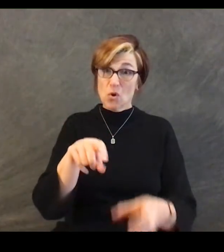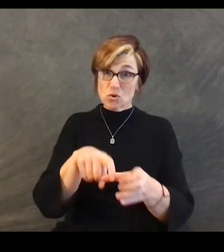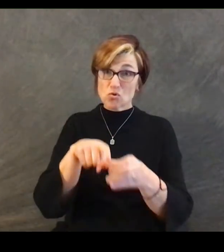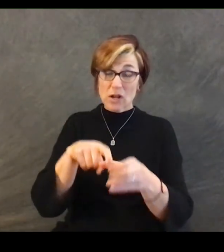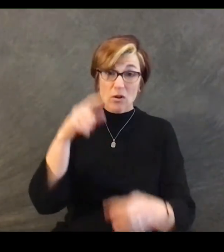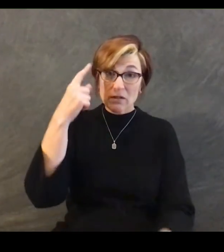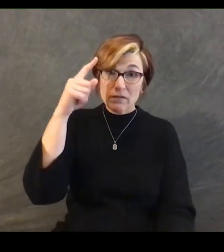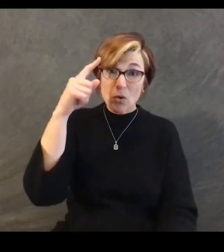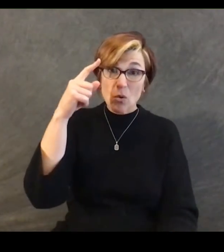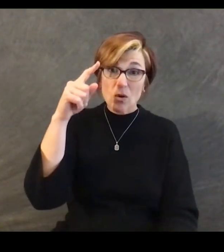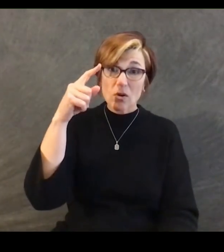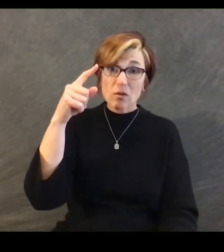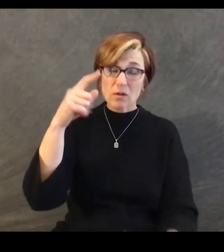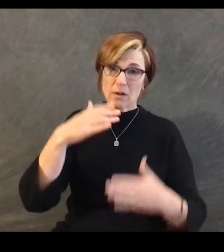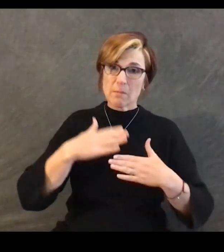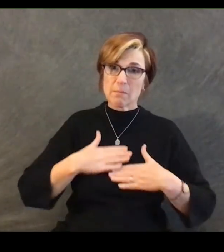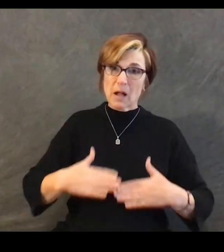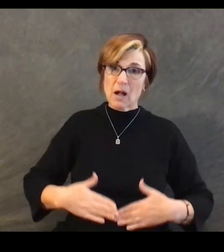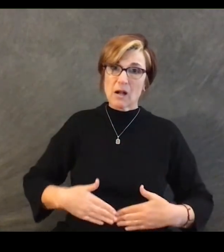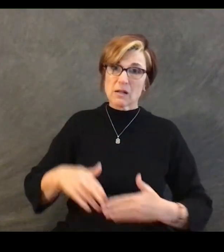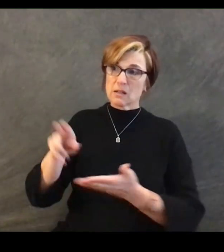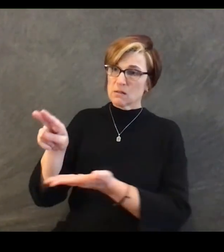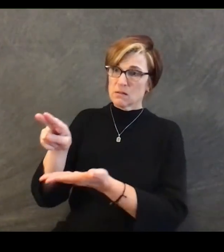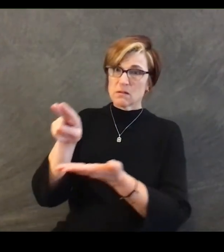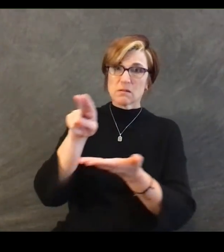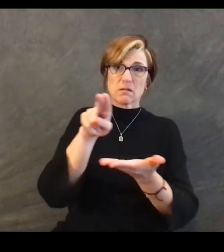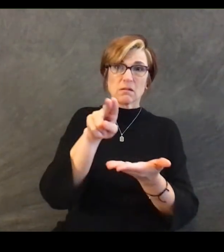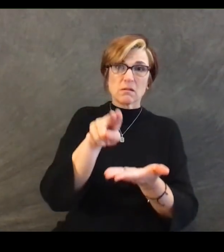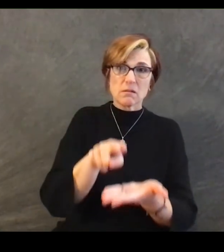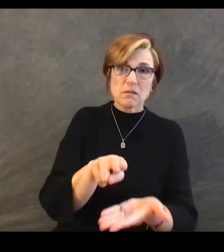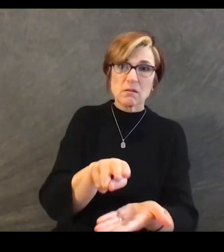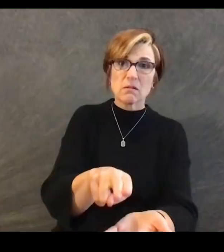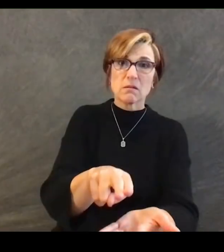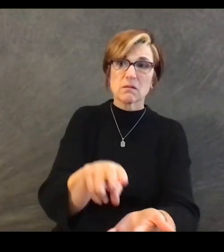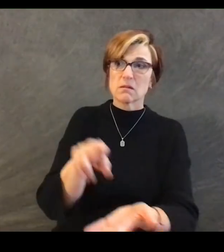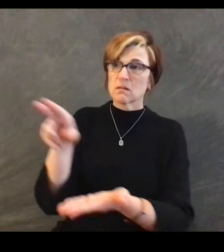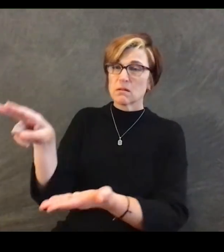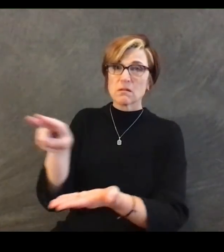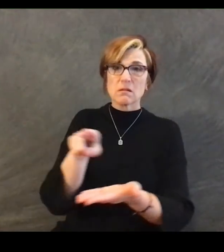and I spoke to some of my friends they can't believe what they're seeing and I